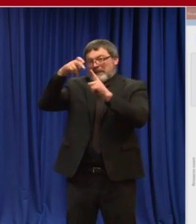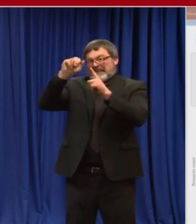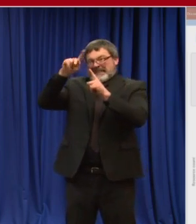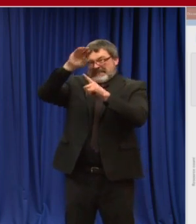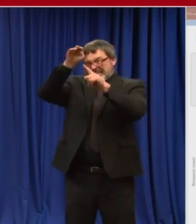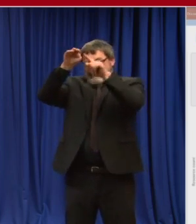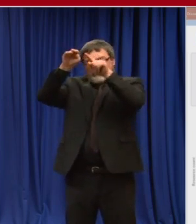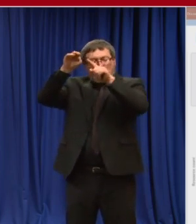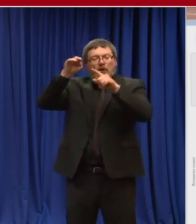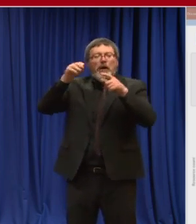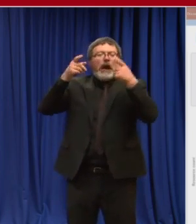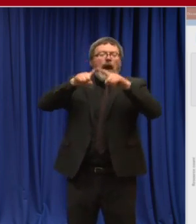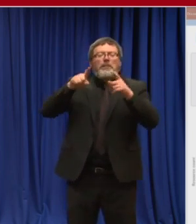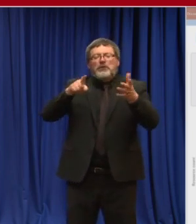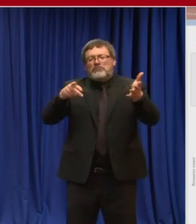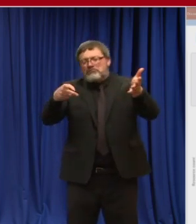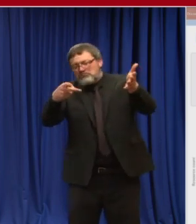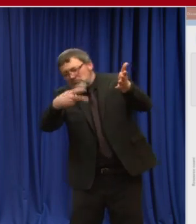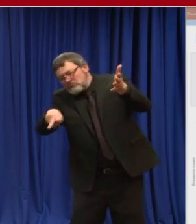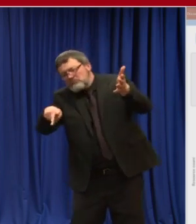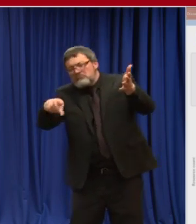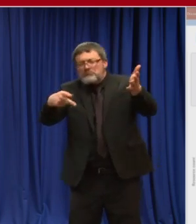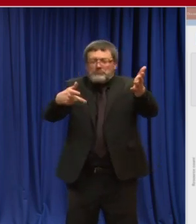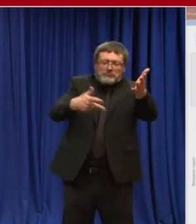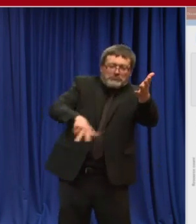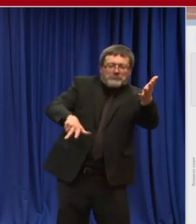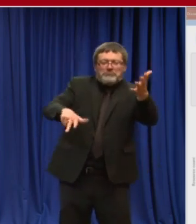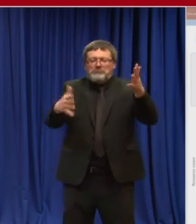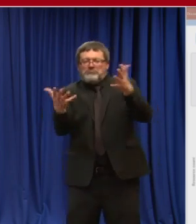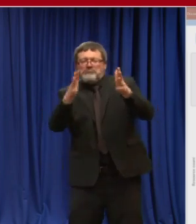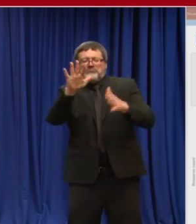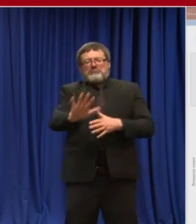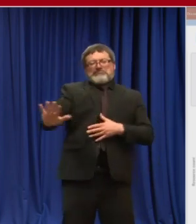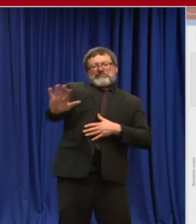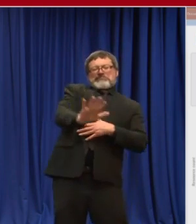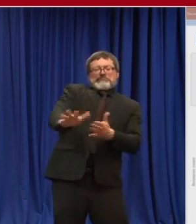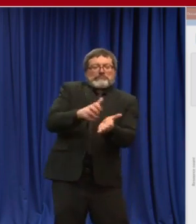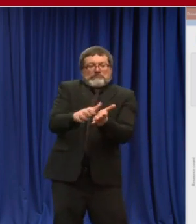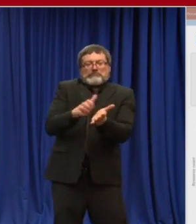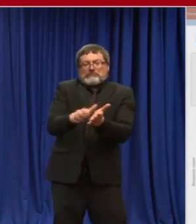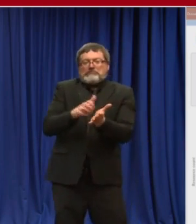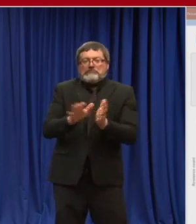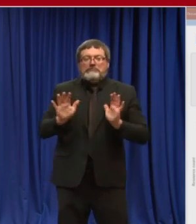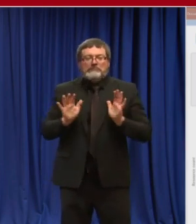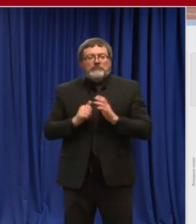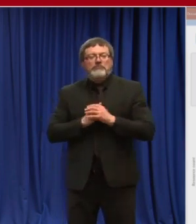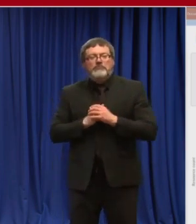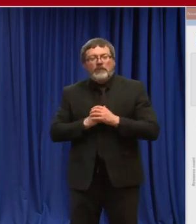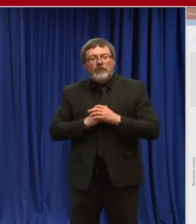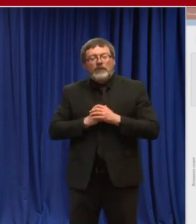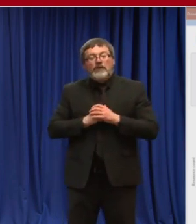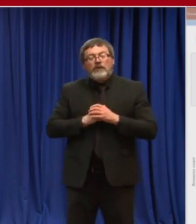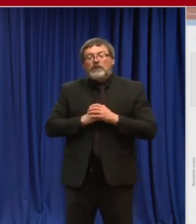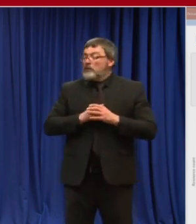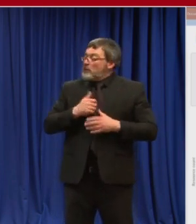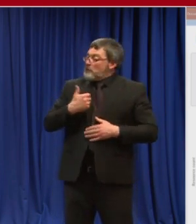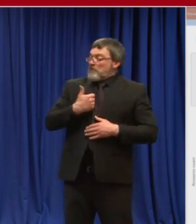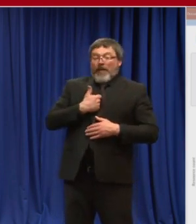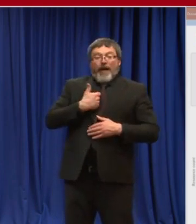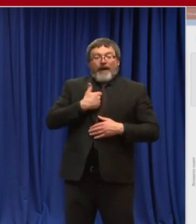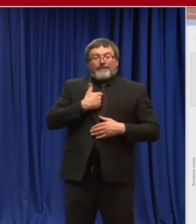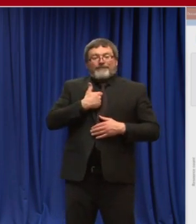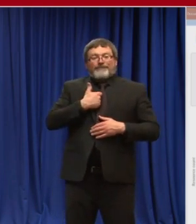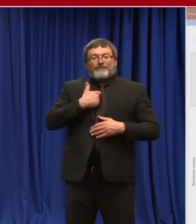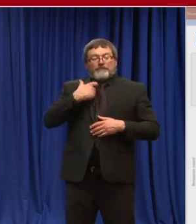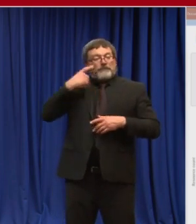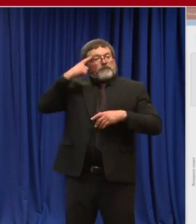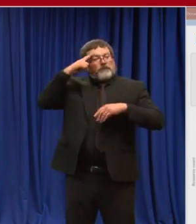WE’RE BASING THIS OFF OF MODELS WE’VE LOOKED AT BUT ALSO NEW HAMPSHIRE DATA AND LOOKING AT WHERE WE ARE NOW IN THE EPIDEMIC.